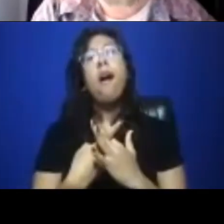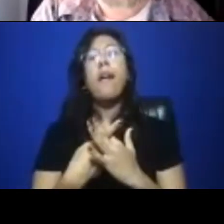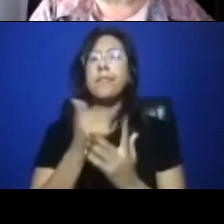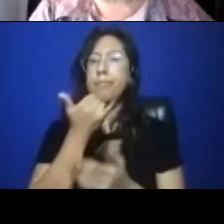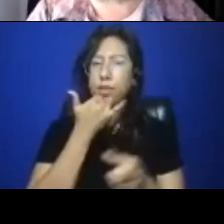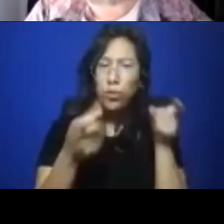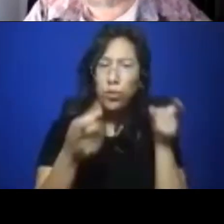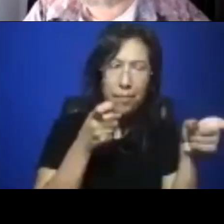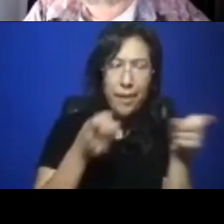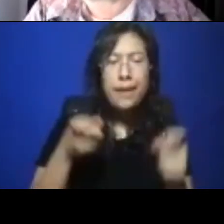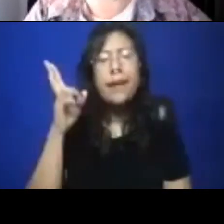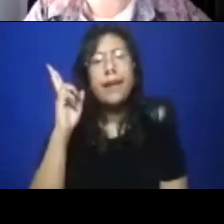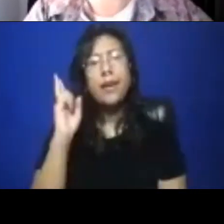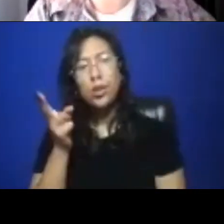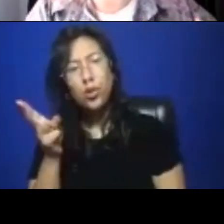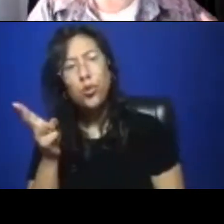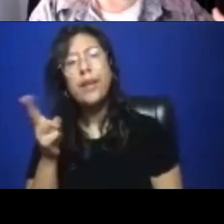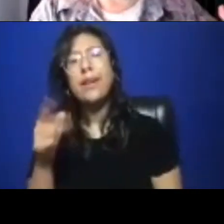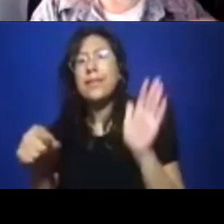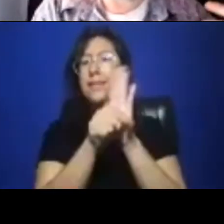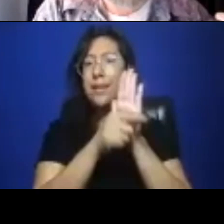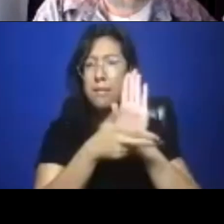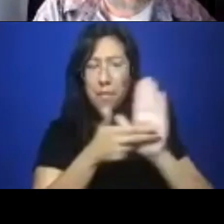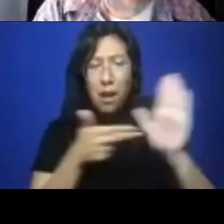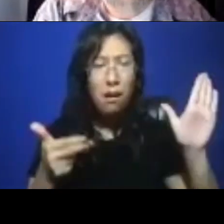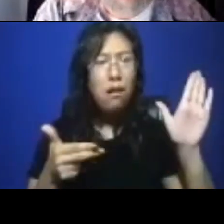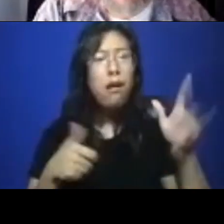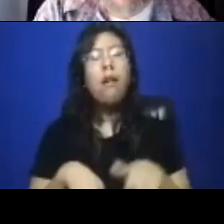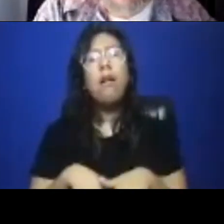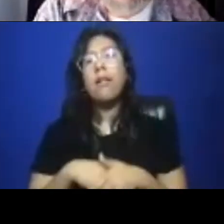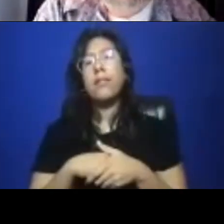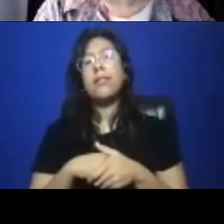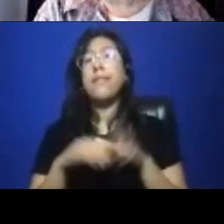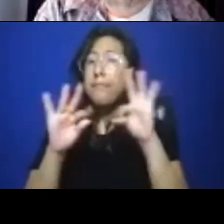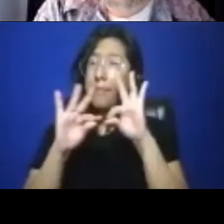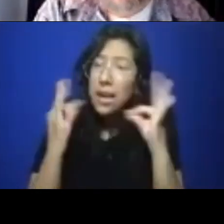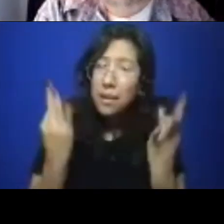discrimination, stigma, family, training.